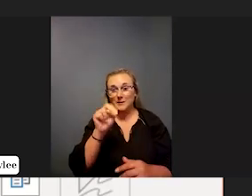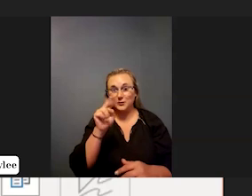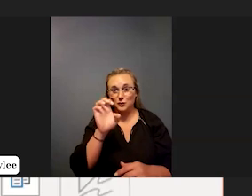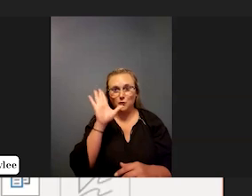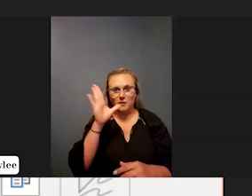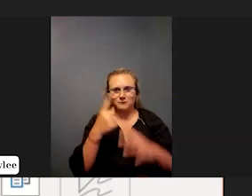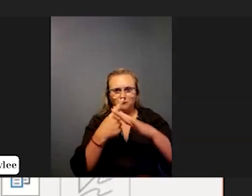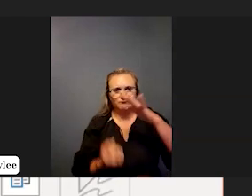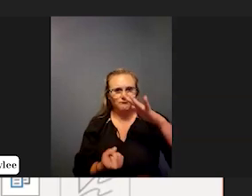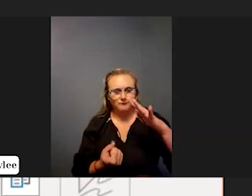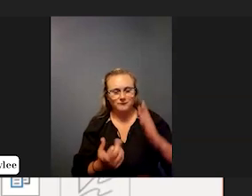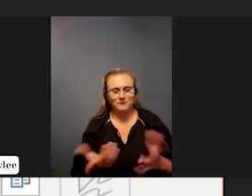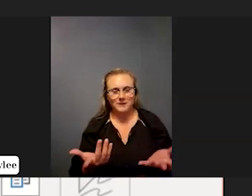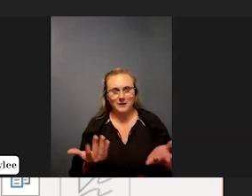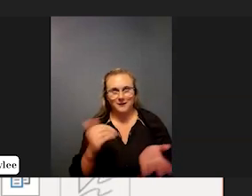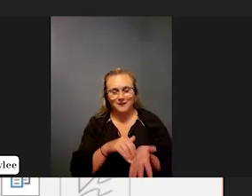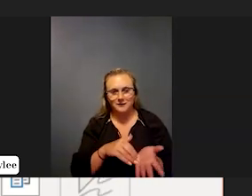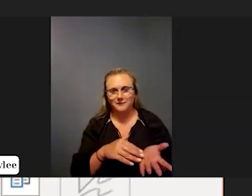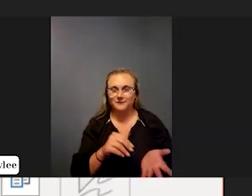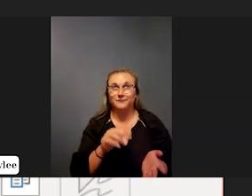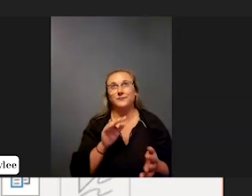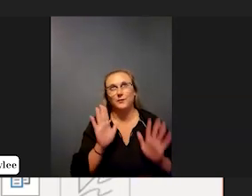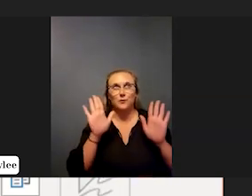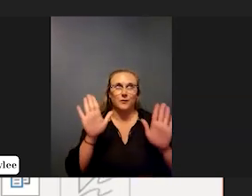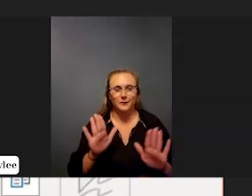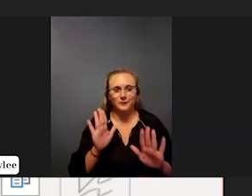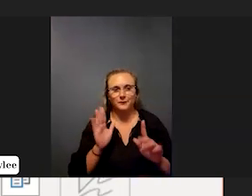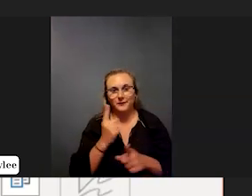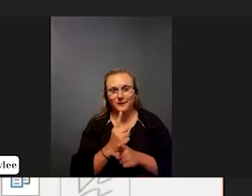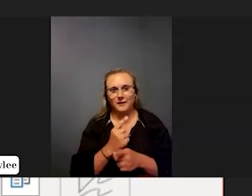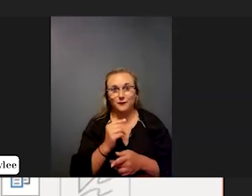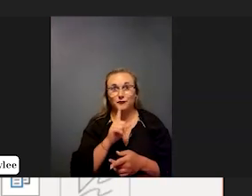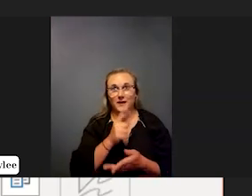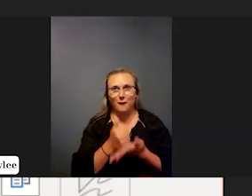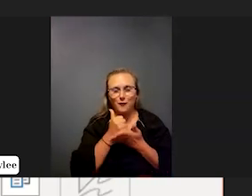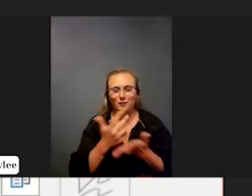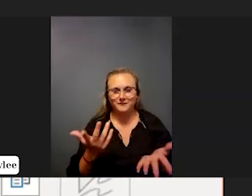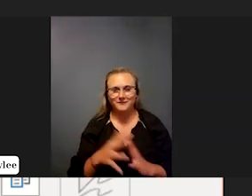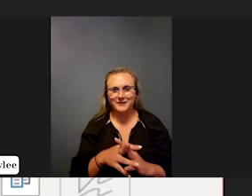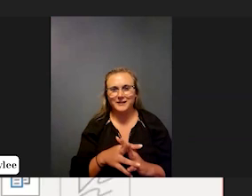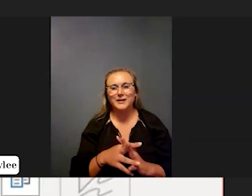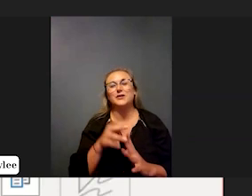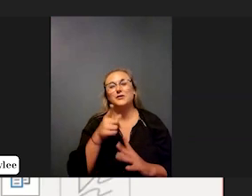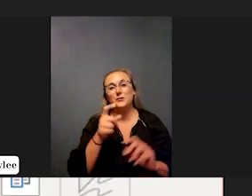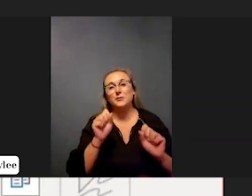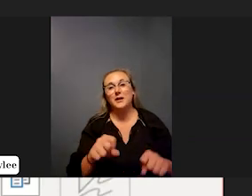Well, isn't that helpful? Um, you can go into the ribbon and make it permanent all the time.